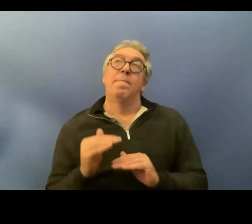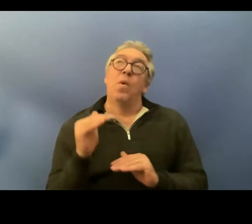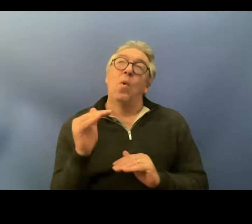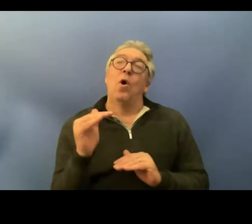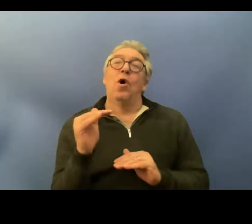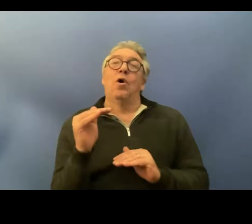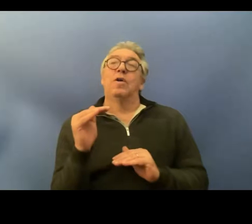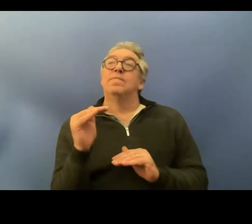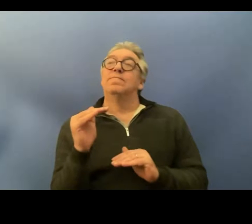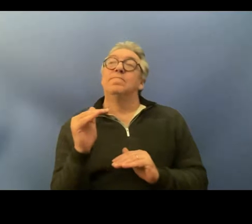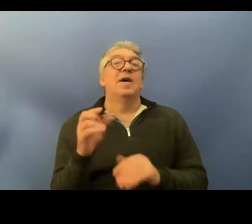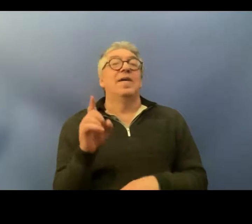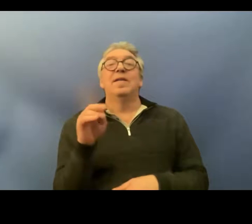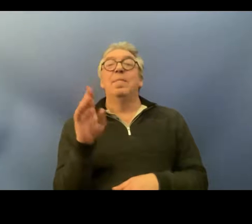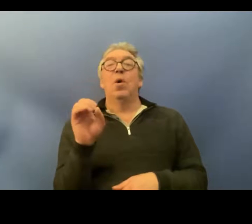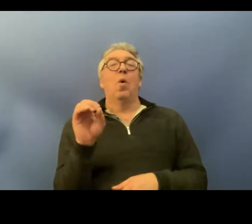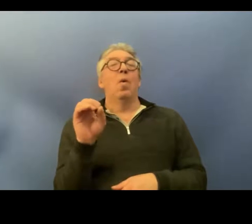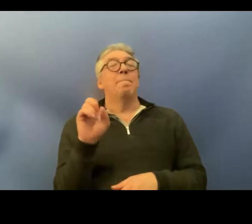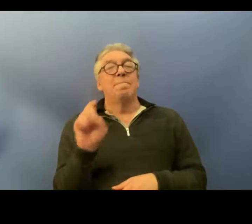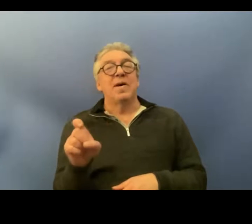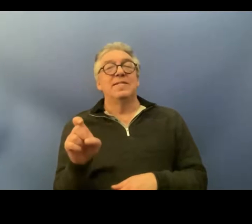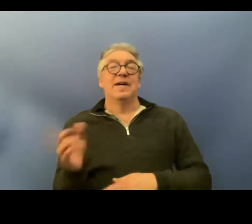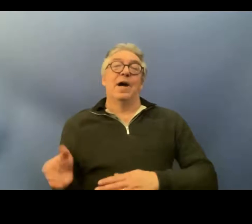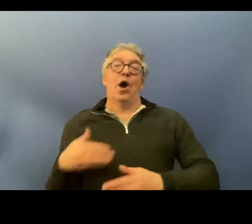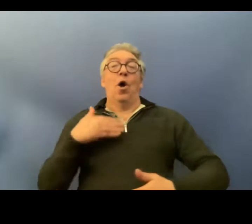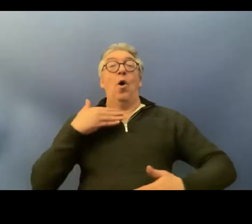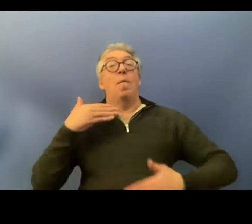importance of OPD's engagement in this agenda.